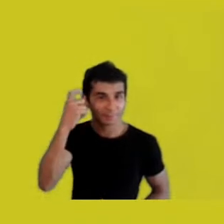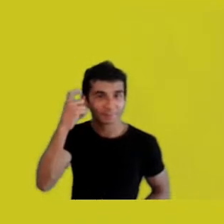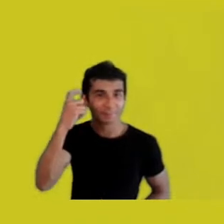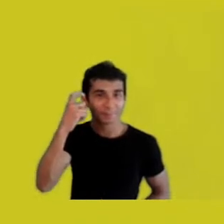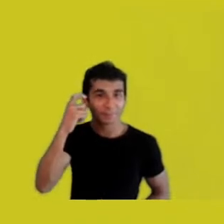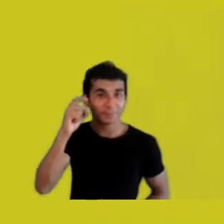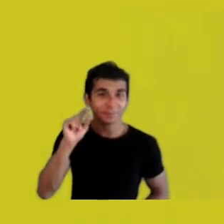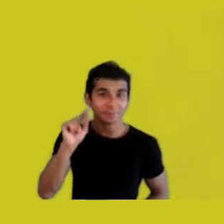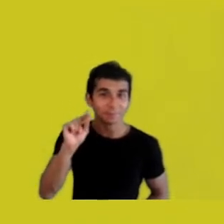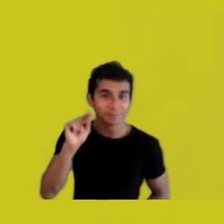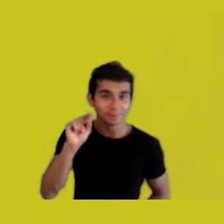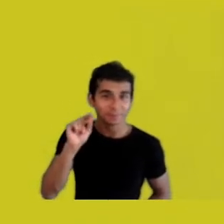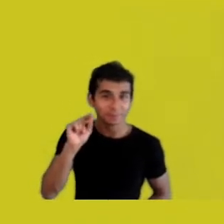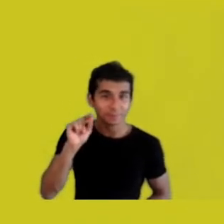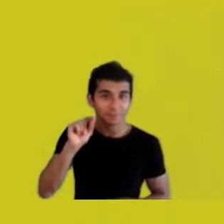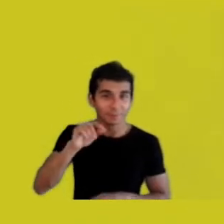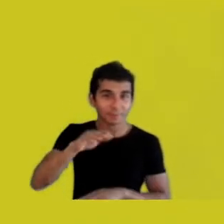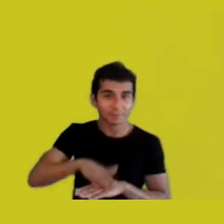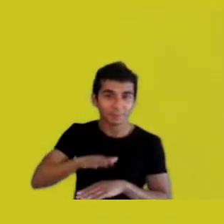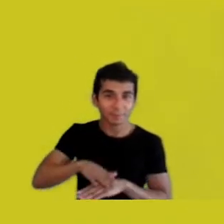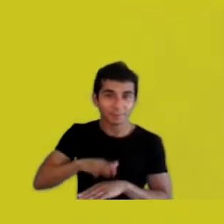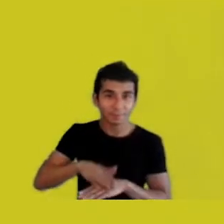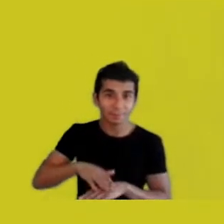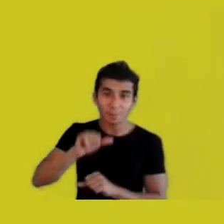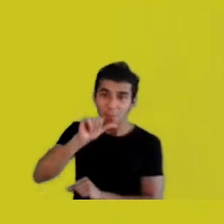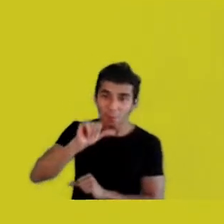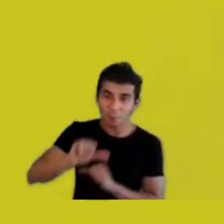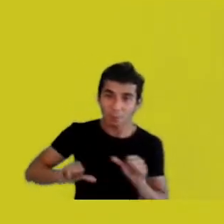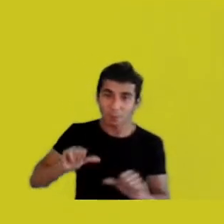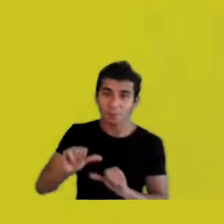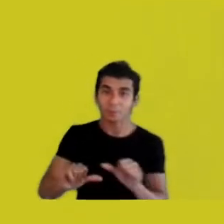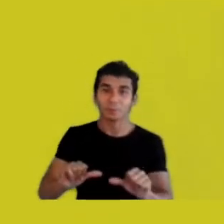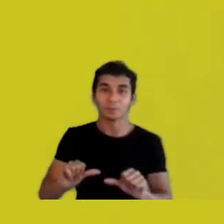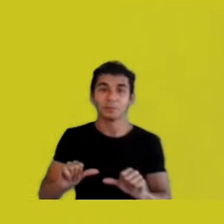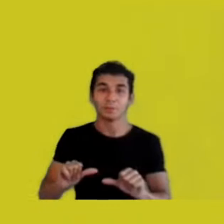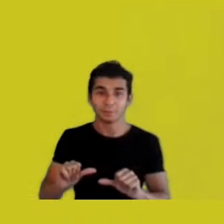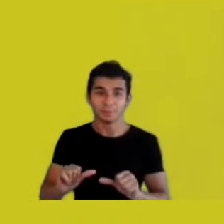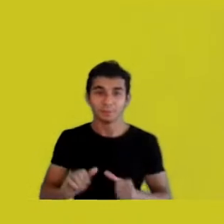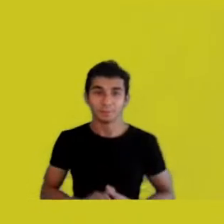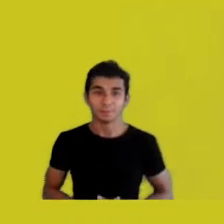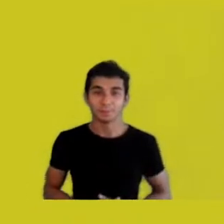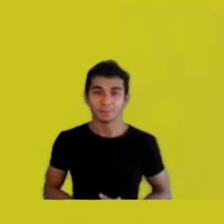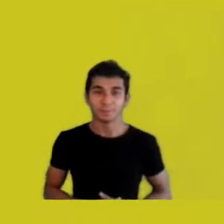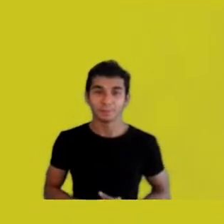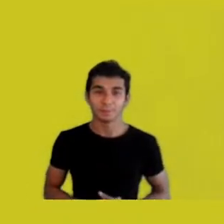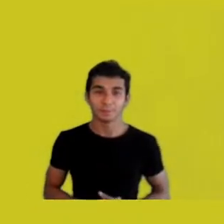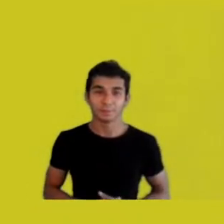kinetic possibility of living or being